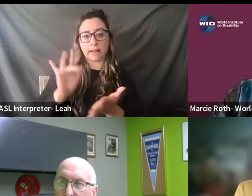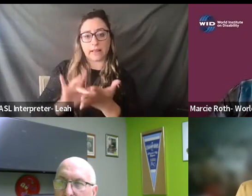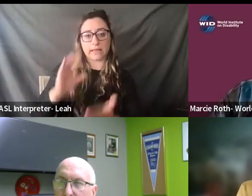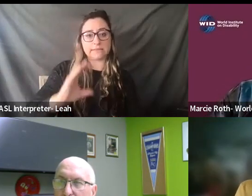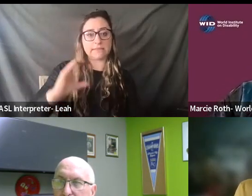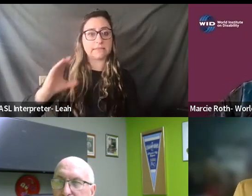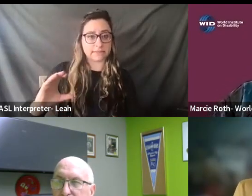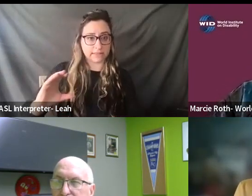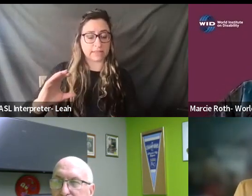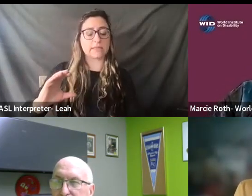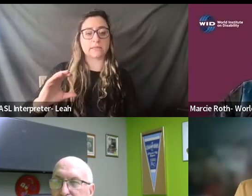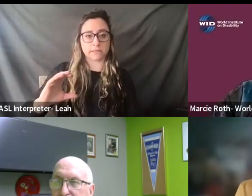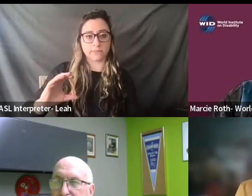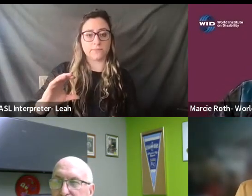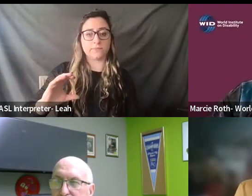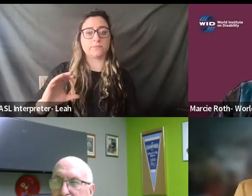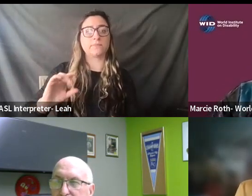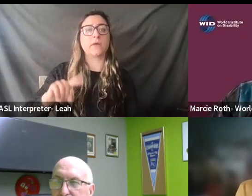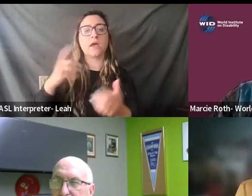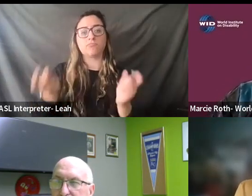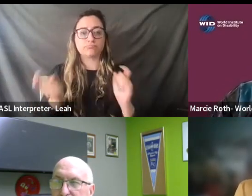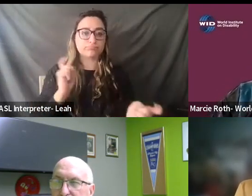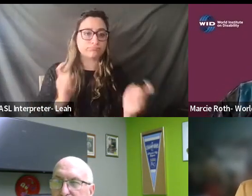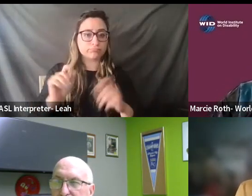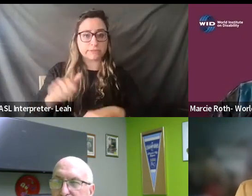And that is where you will find the closed captioning for today's session.